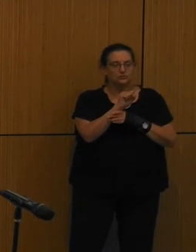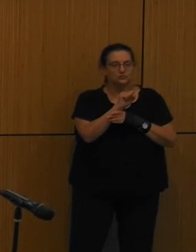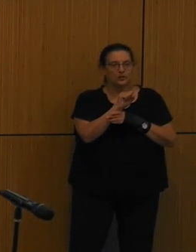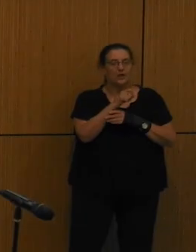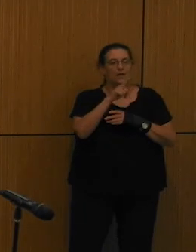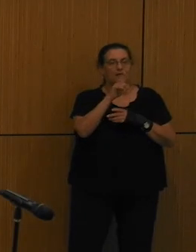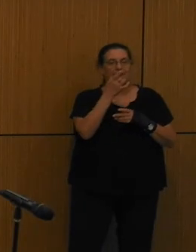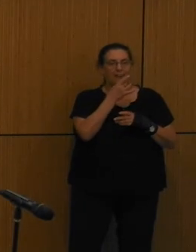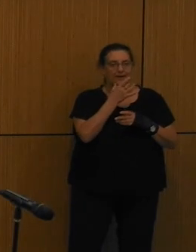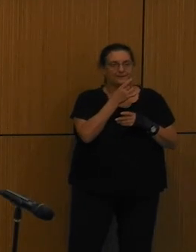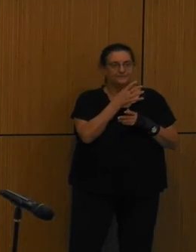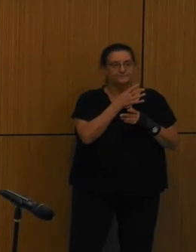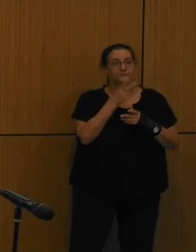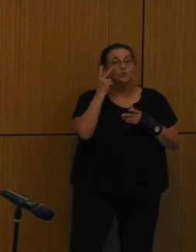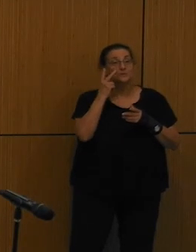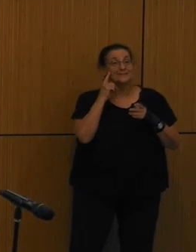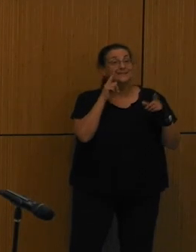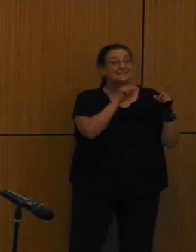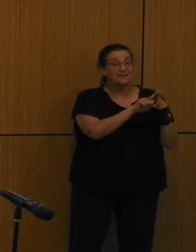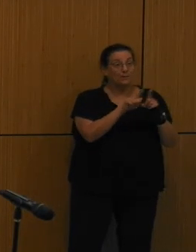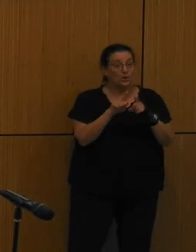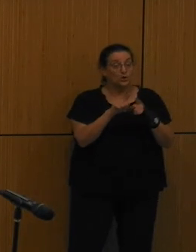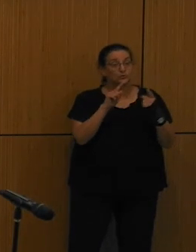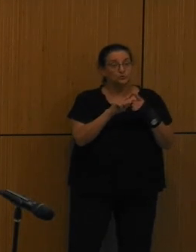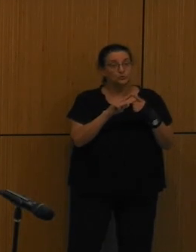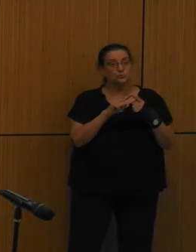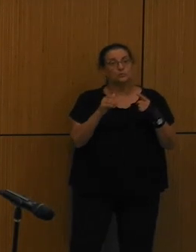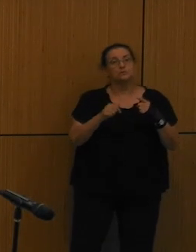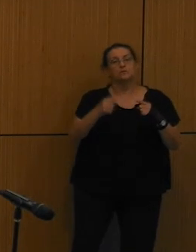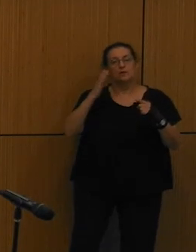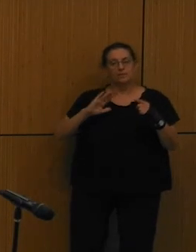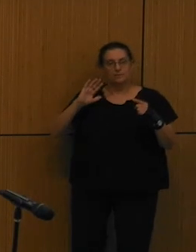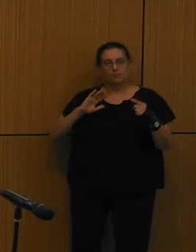You see something similar to the basalt in the diet base.